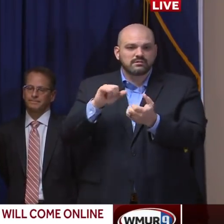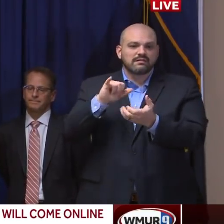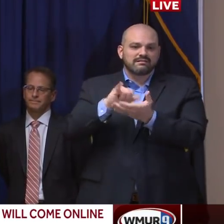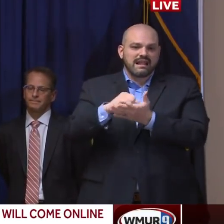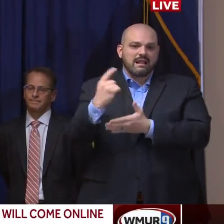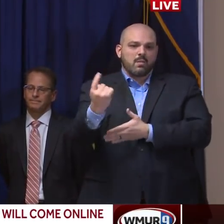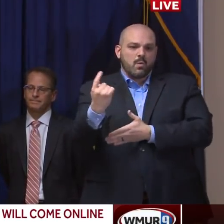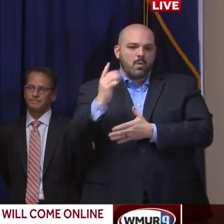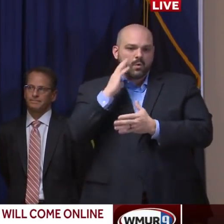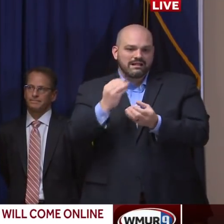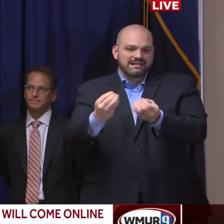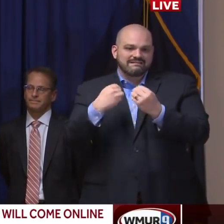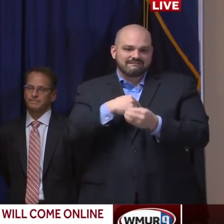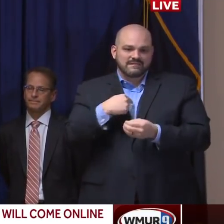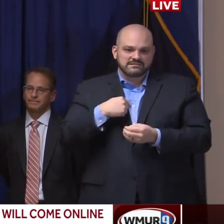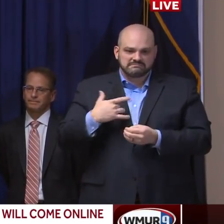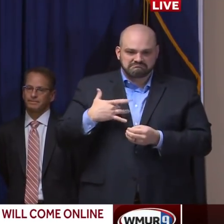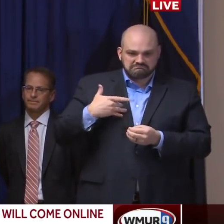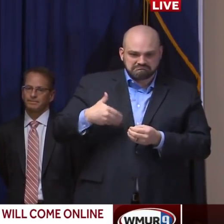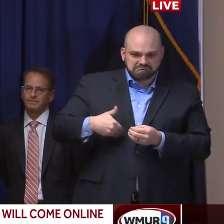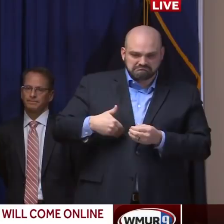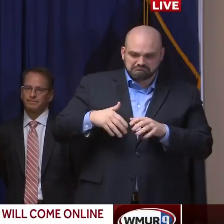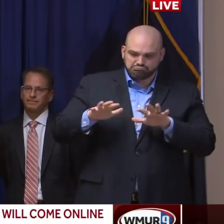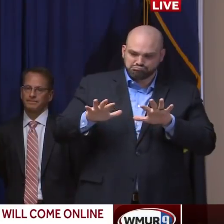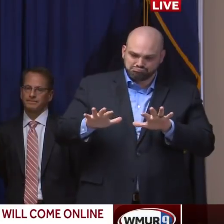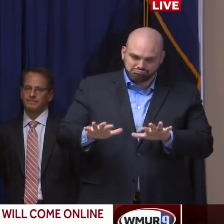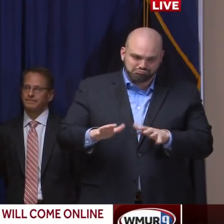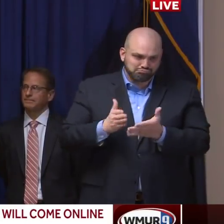WE WILL GET THOSE NEGATIVE TESTS AS THEY GET WELL. THEY WILL GET BACK TO WORK.